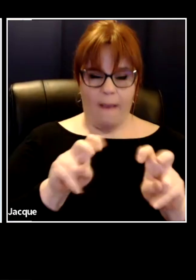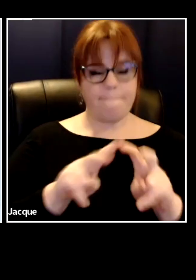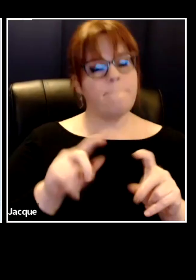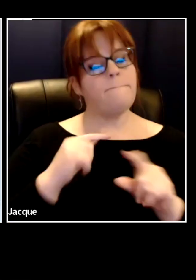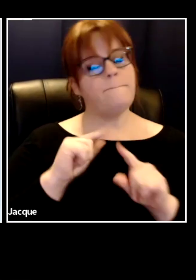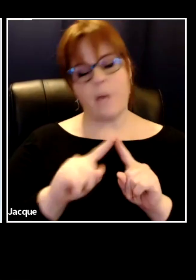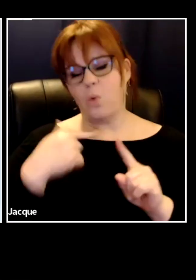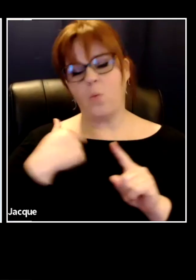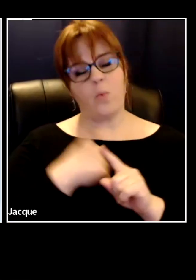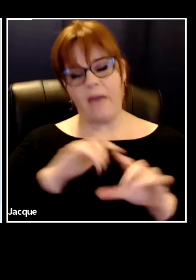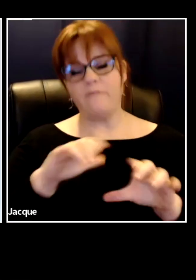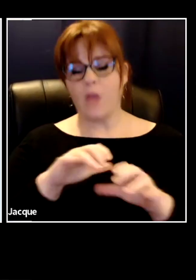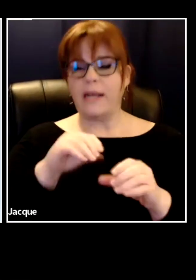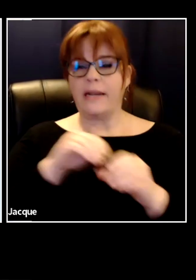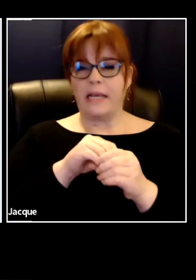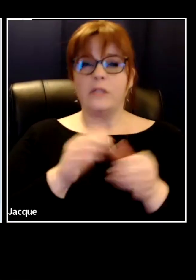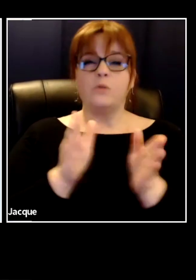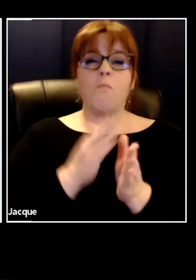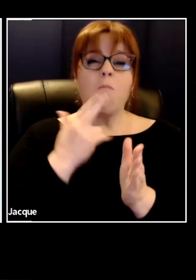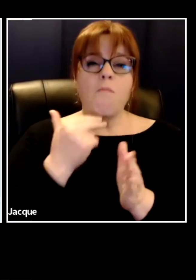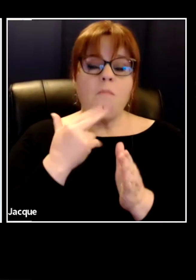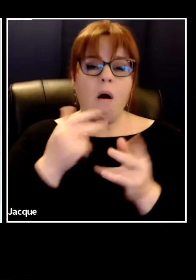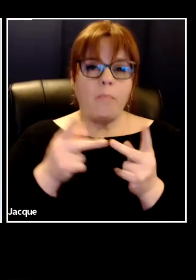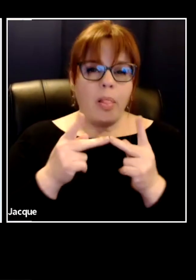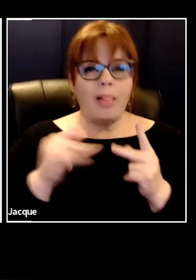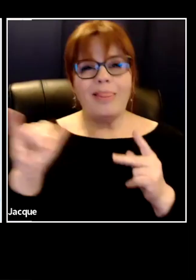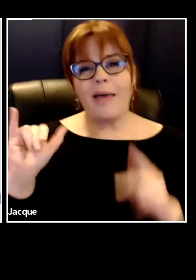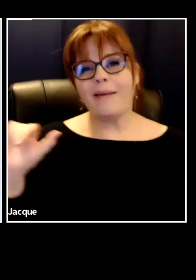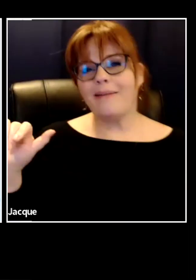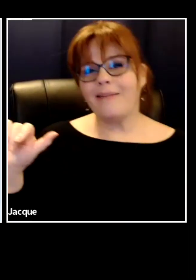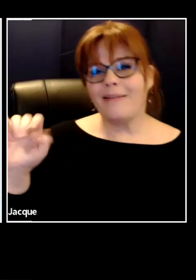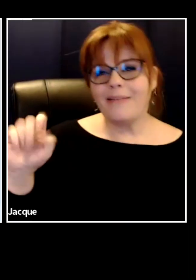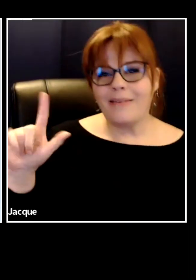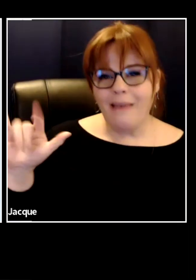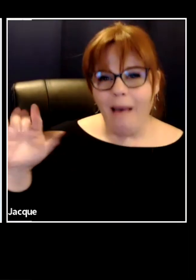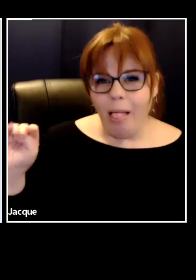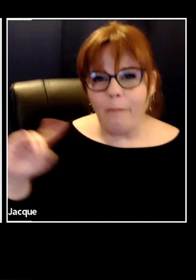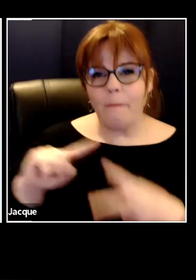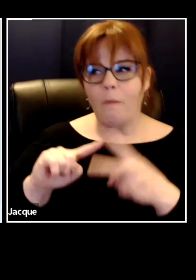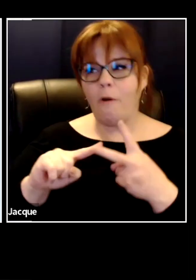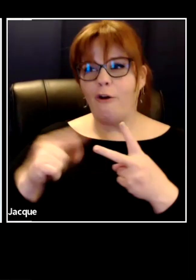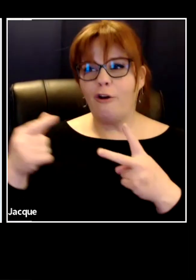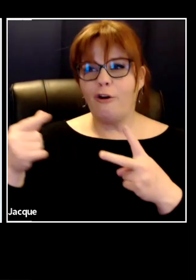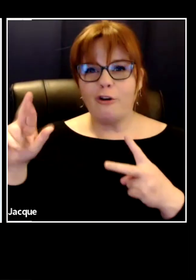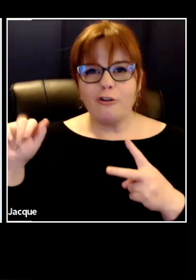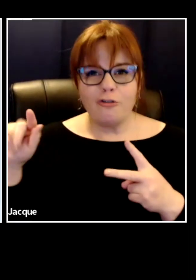very small places like Yelm or Graham or, you know, but I think now we're we're at the point